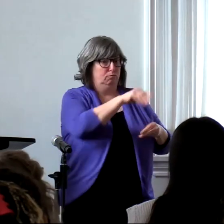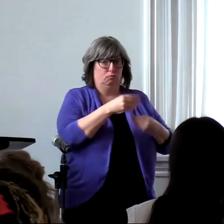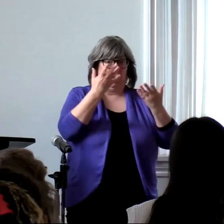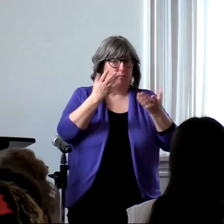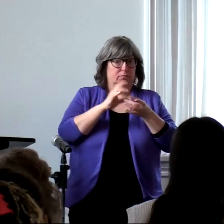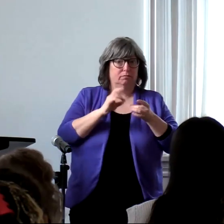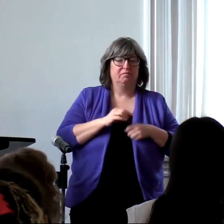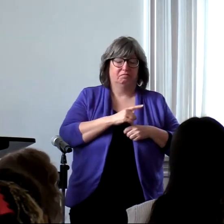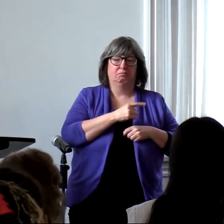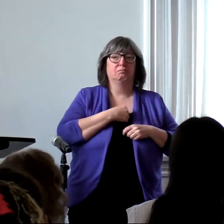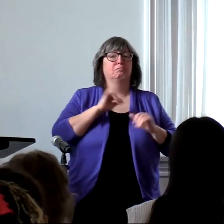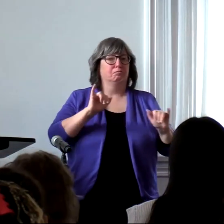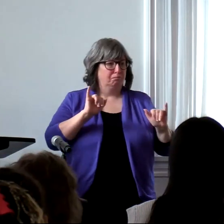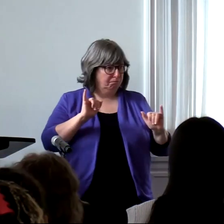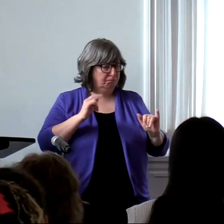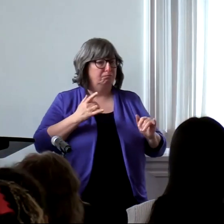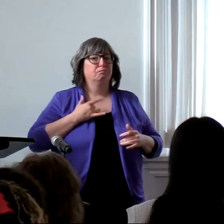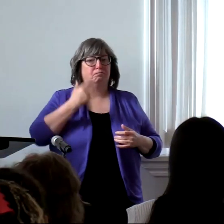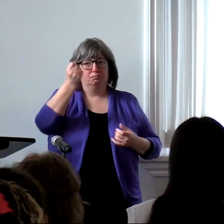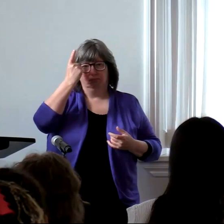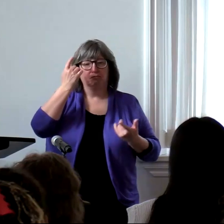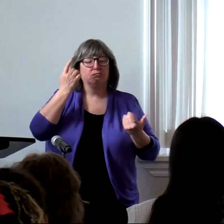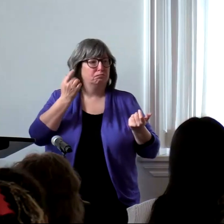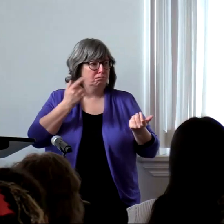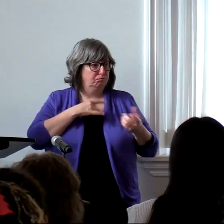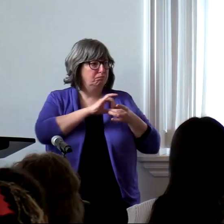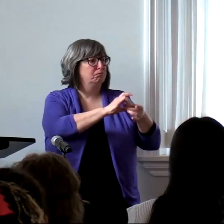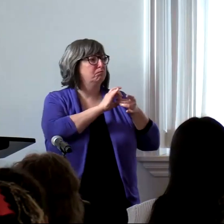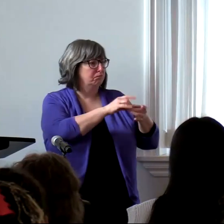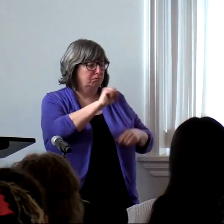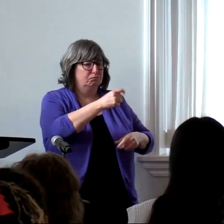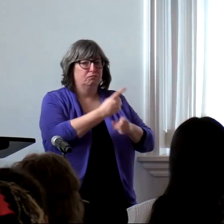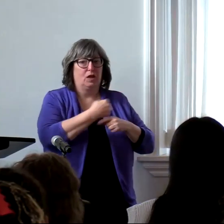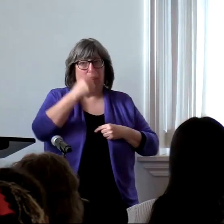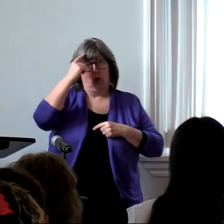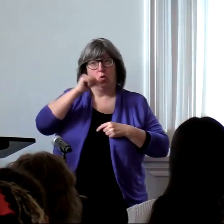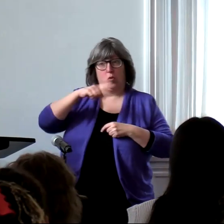resonated with me and thinking about the clients that I work with.